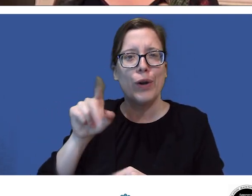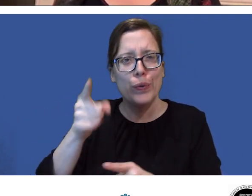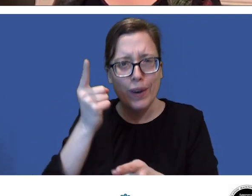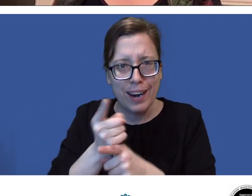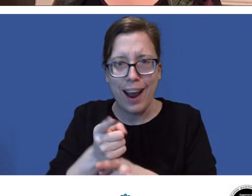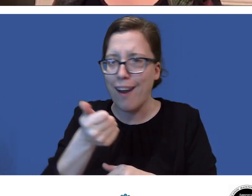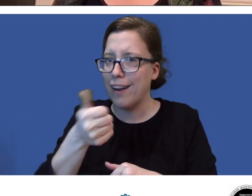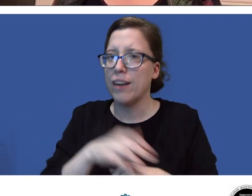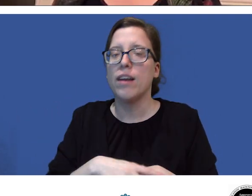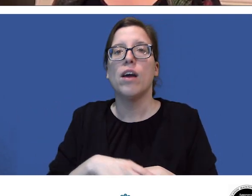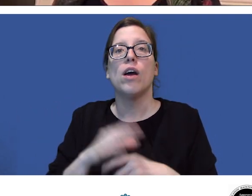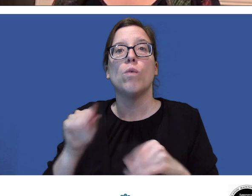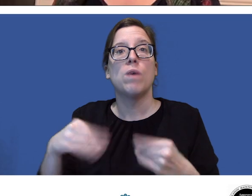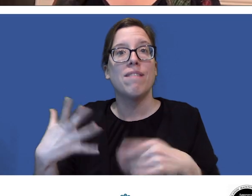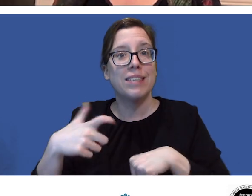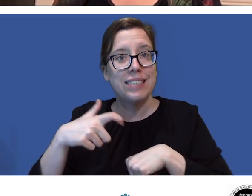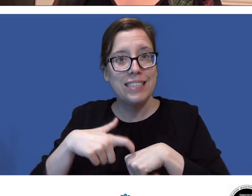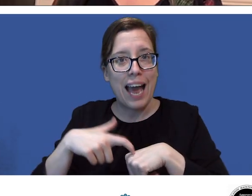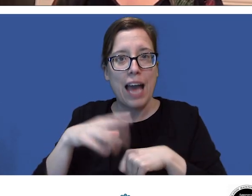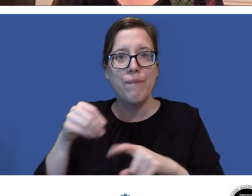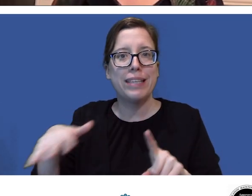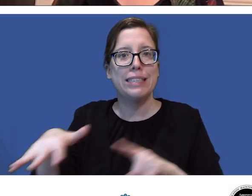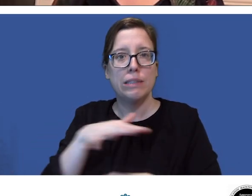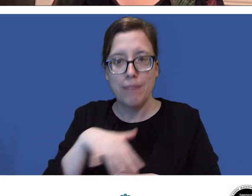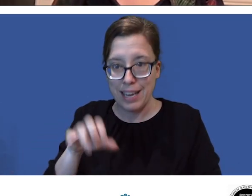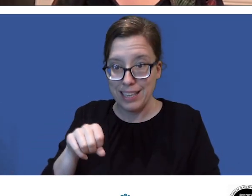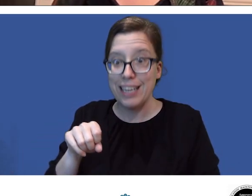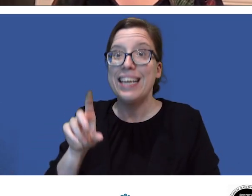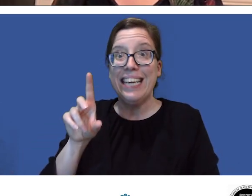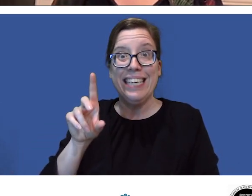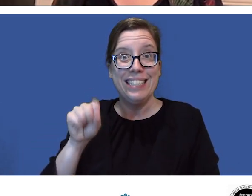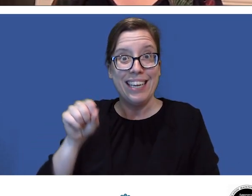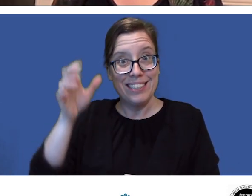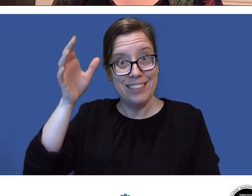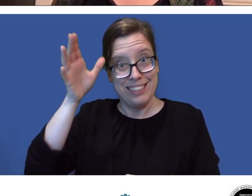vocalizations, Aaron, you got it. Provided time and space.